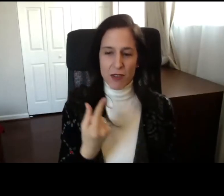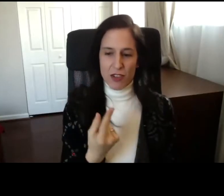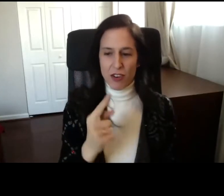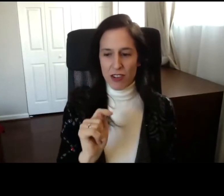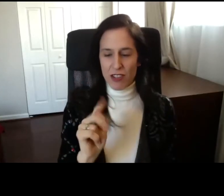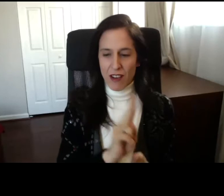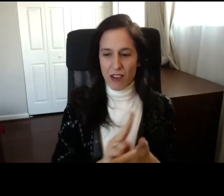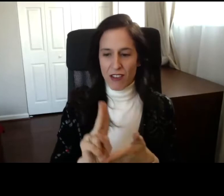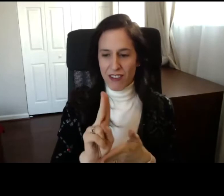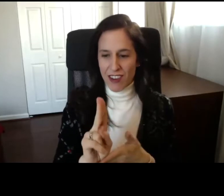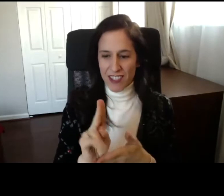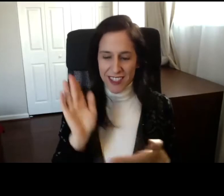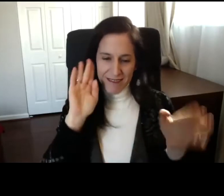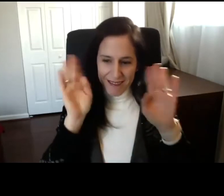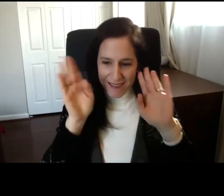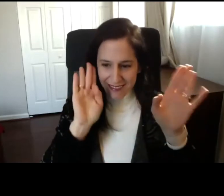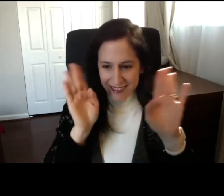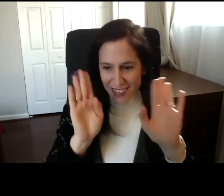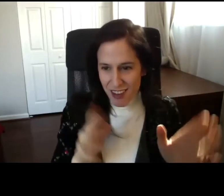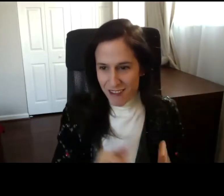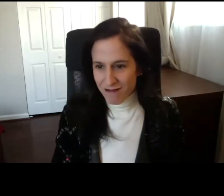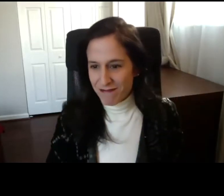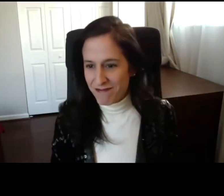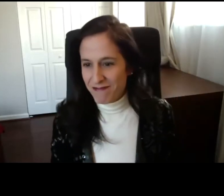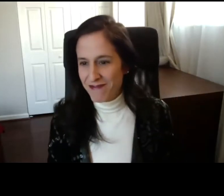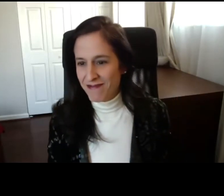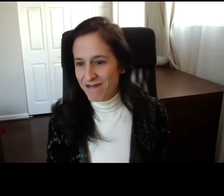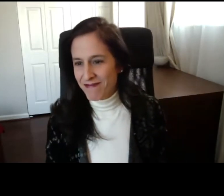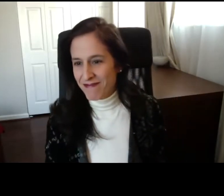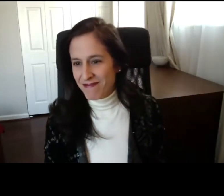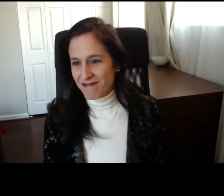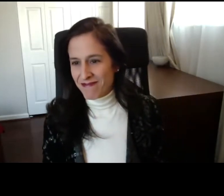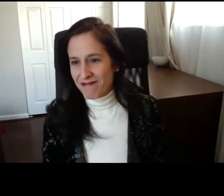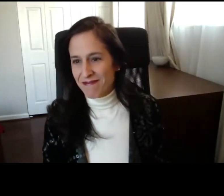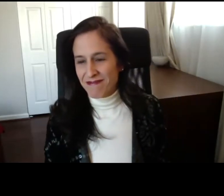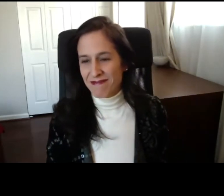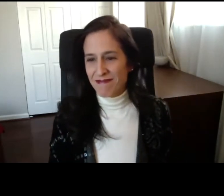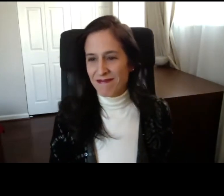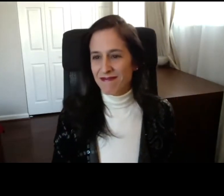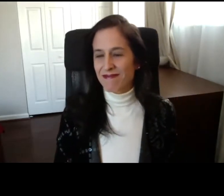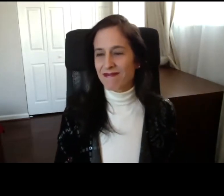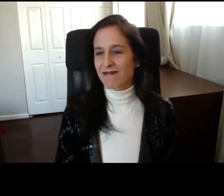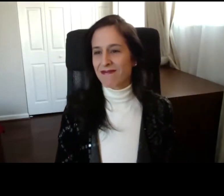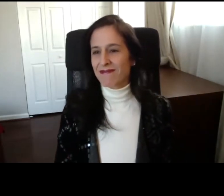i see colleagues from georgetown here great to see you